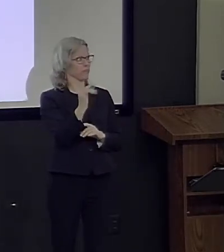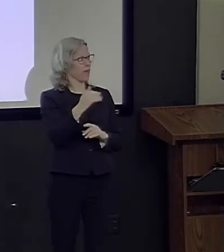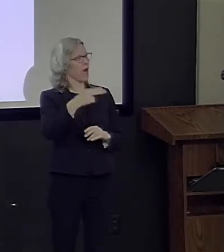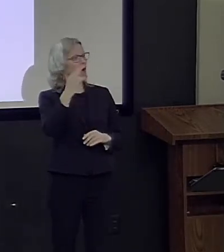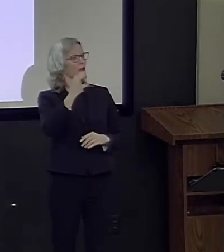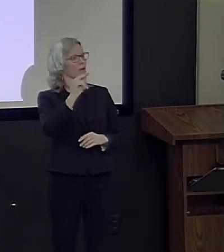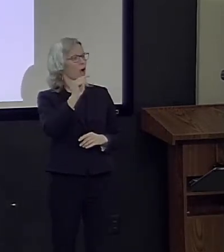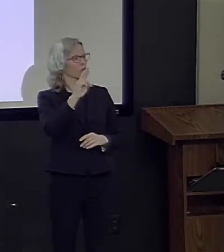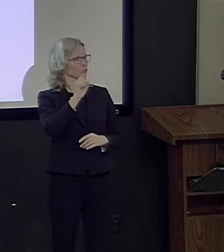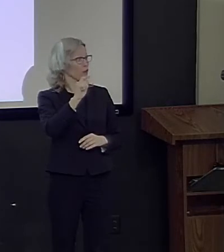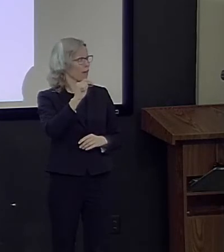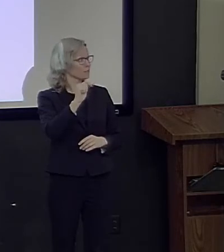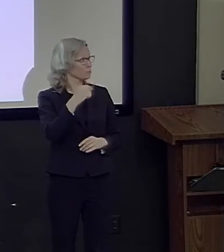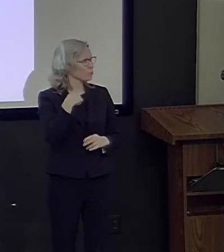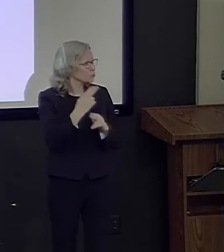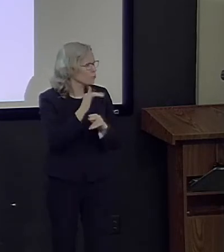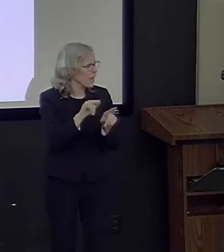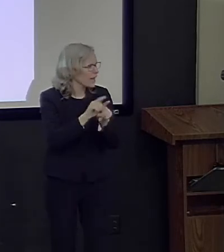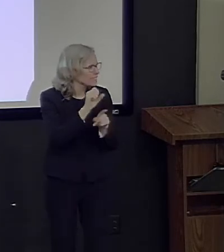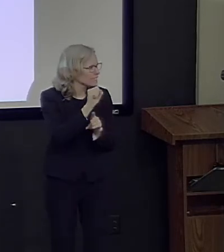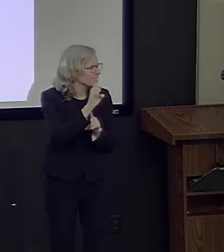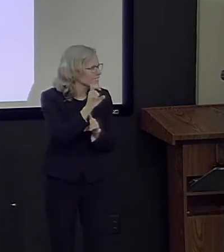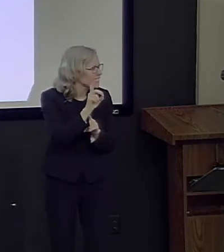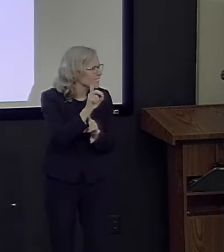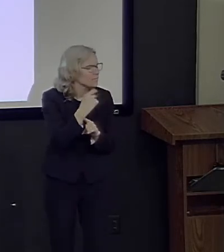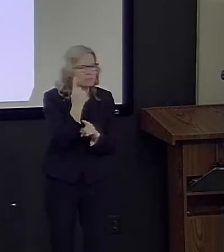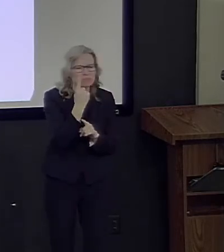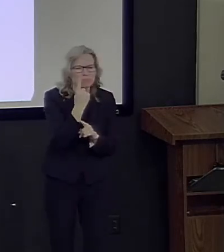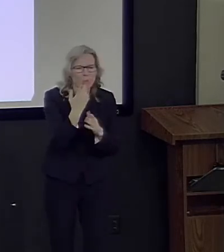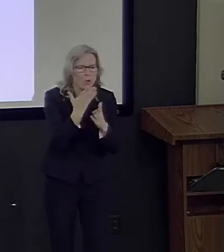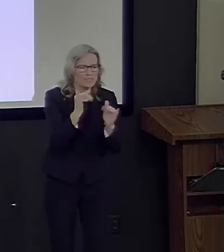and we say what is it connected to during the contrast,